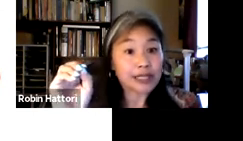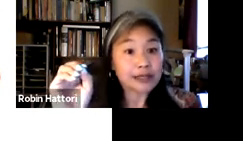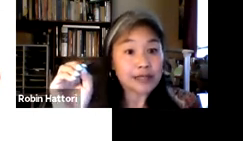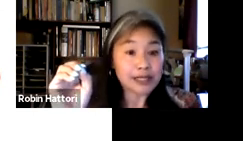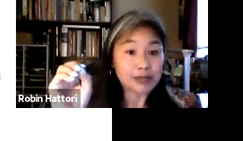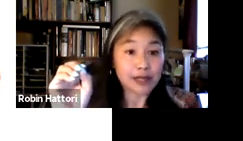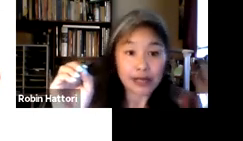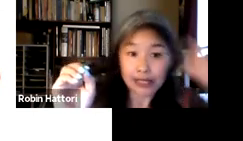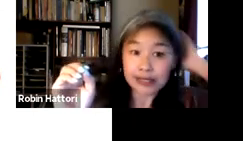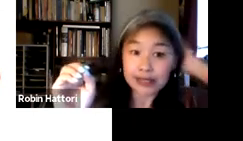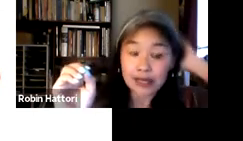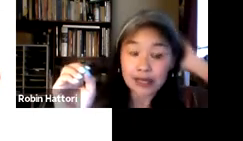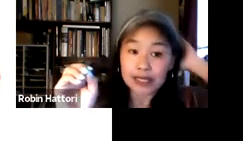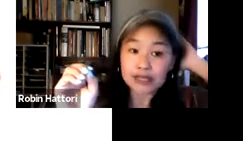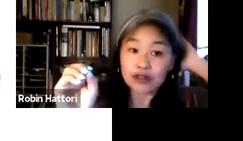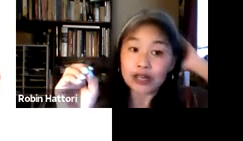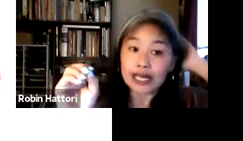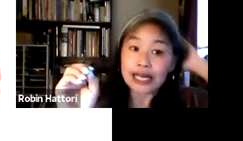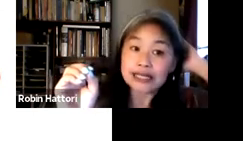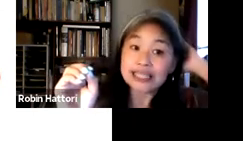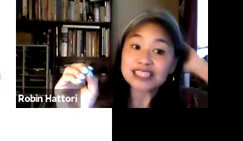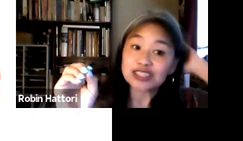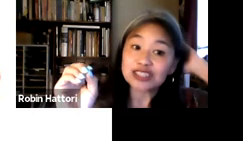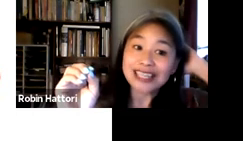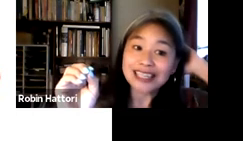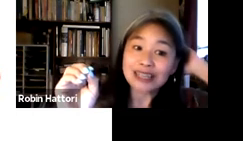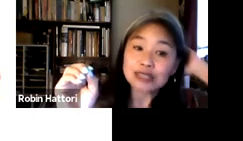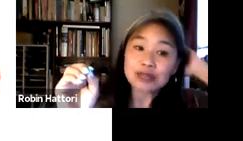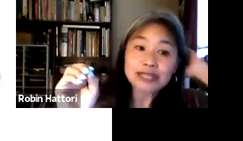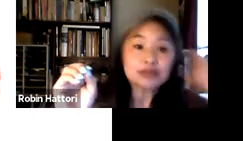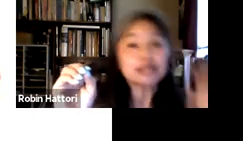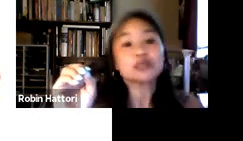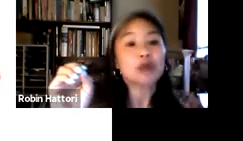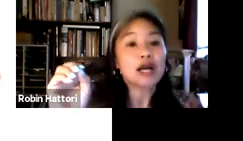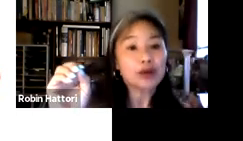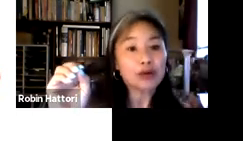uncle Howl, this is his draft card. He was exactly the